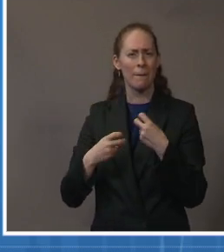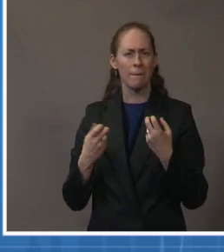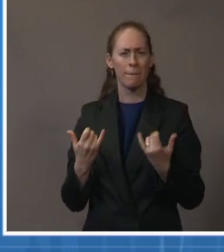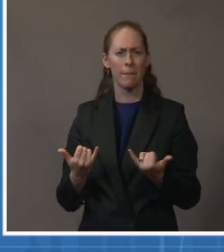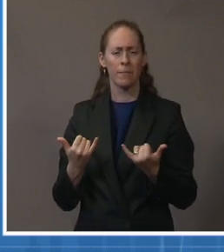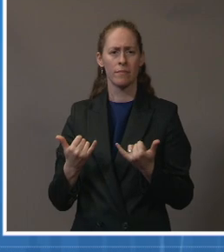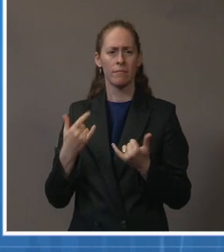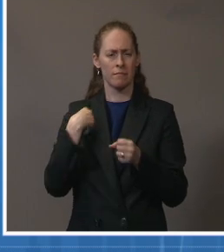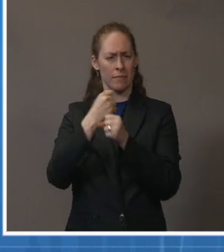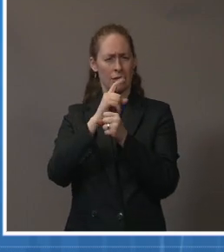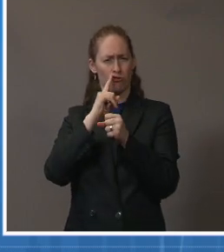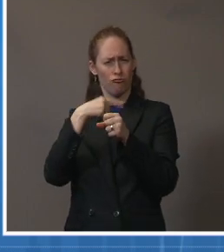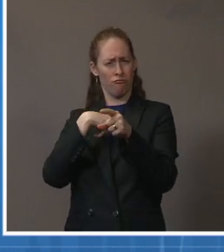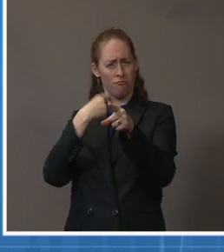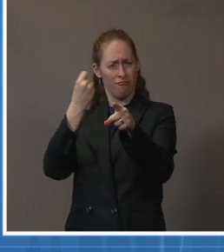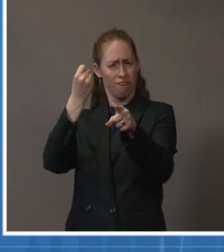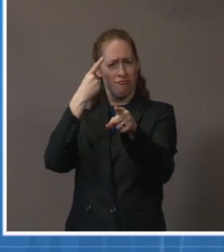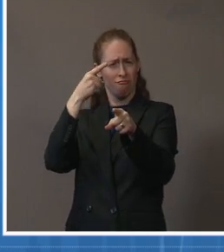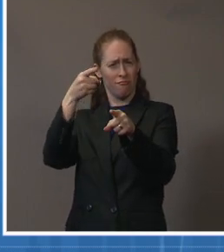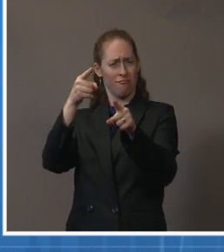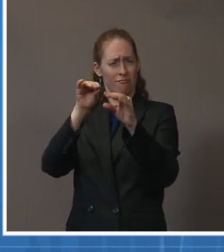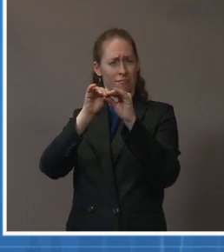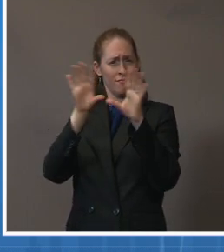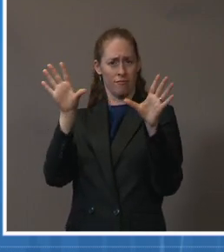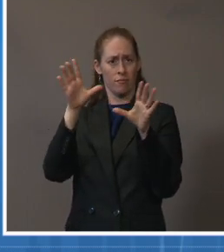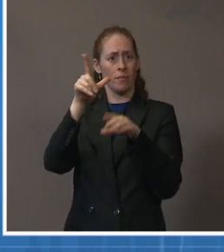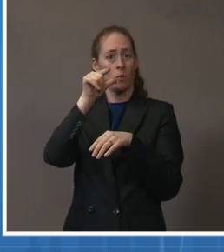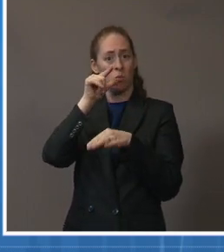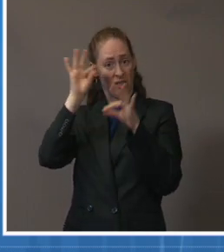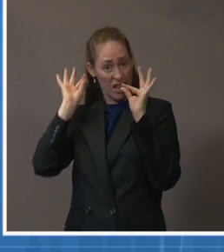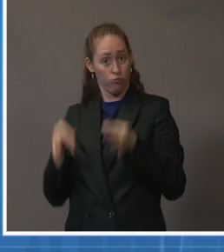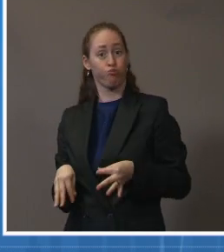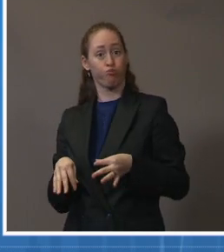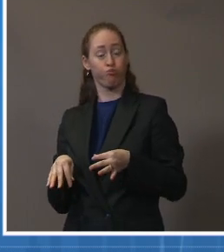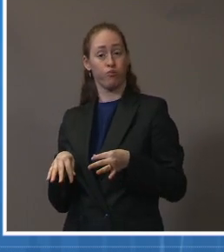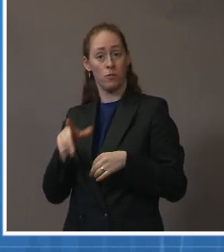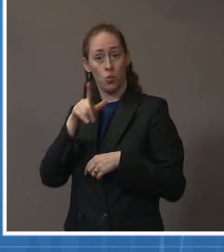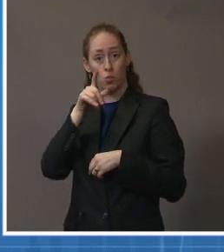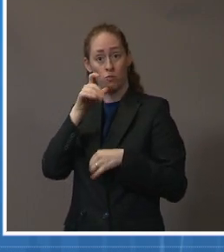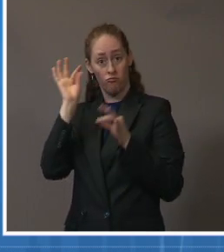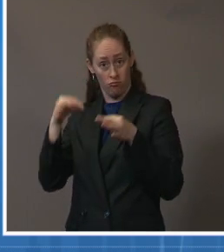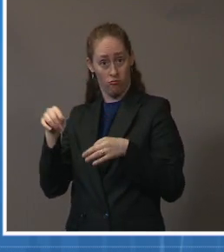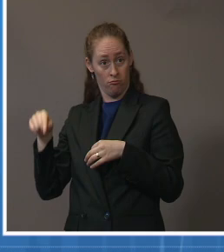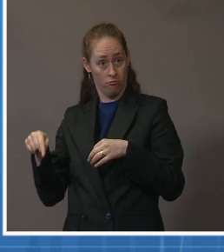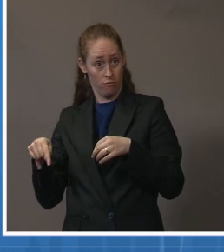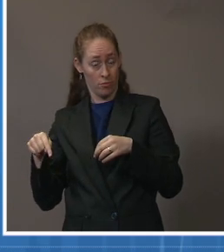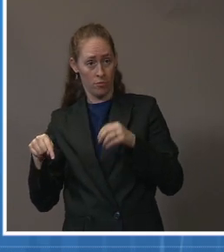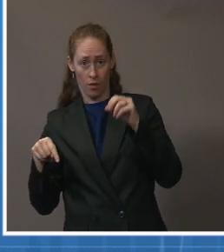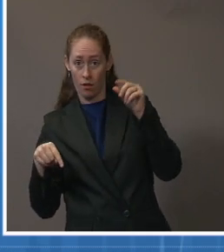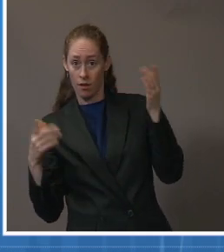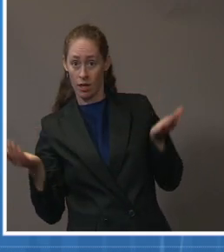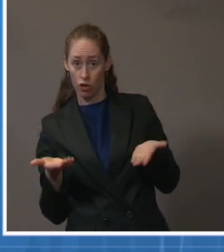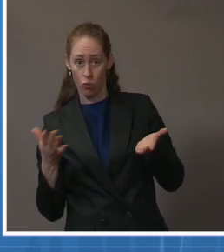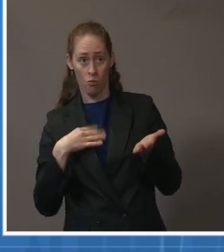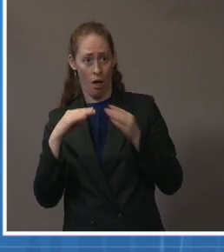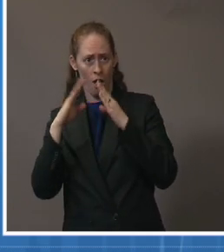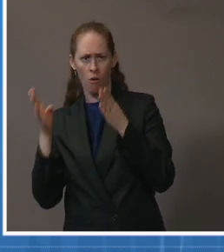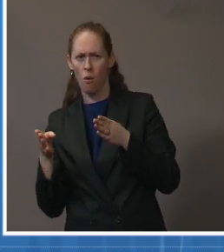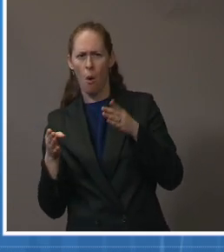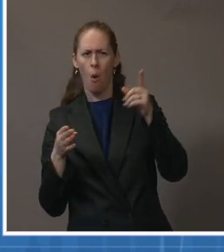that are being shared through COVAX. And the answer is that the U.S., working with COVAX, has taken -- Mr. Zients: I'm not hearing Jake. Mr. Sullivan: -- COVAX has a list of countries --